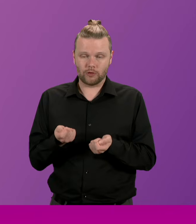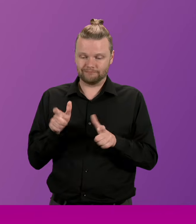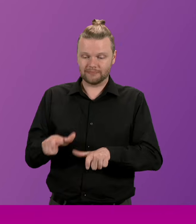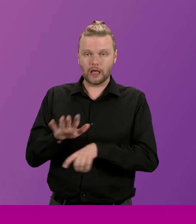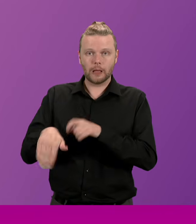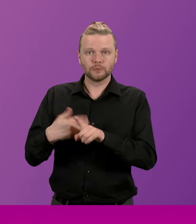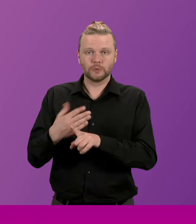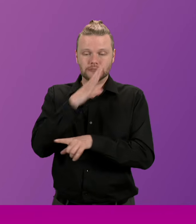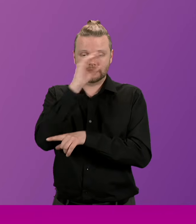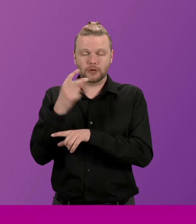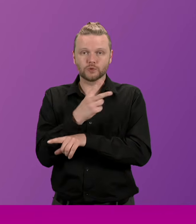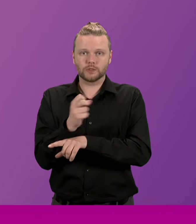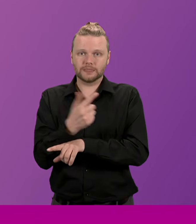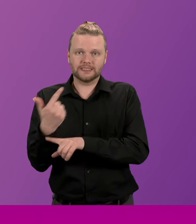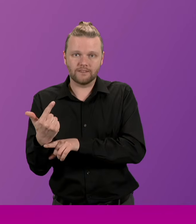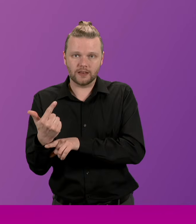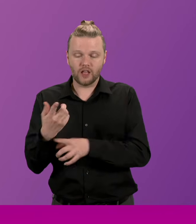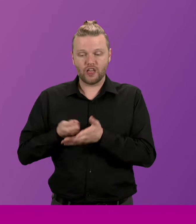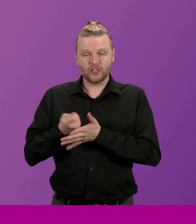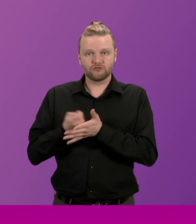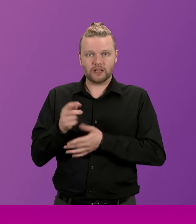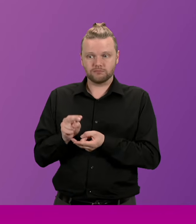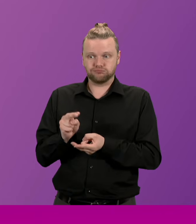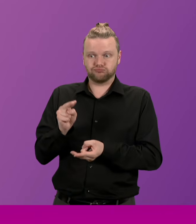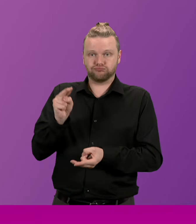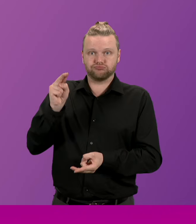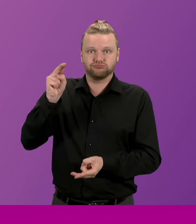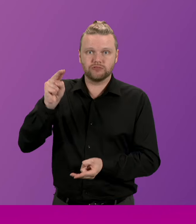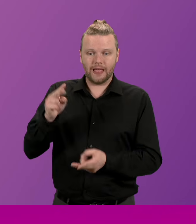at the earliest, that rents have increased above inflation in Edinburgh and Lothians East and that